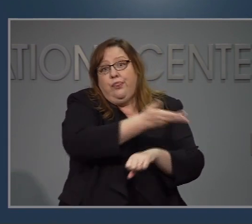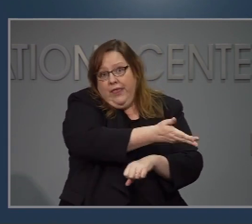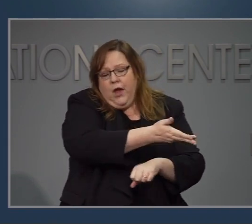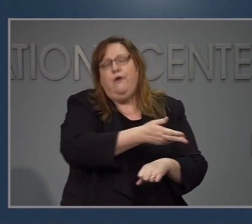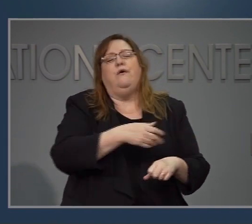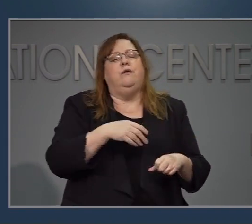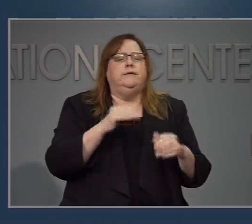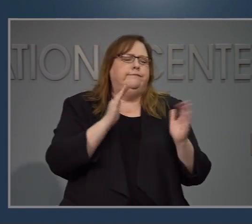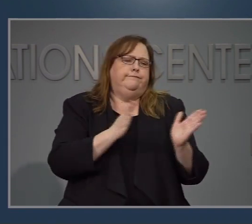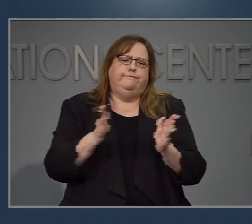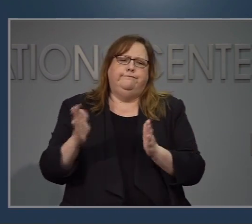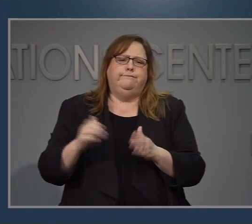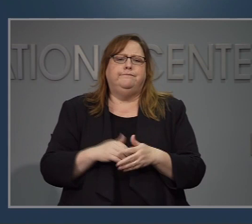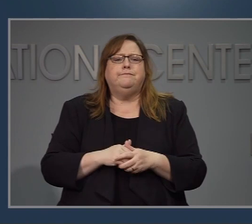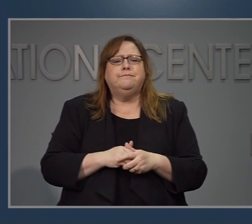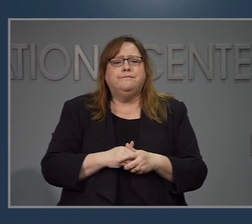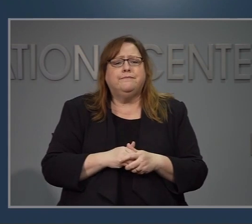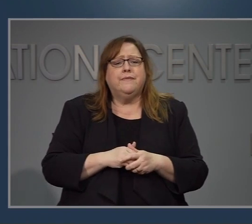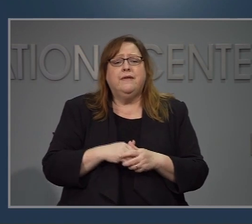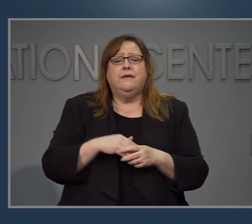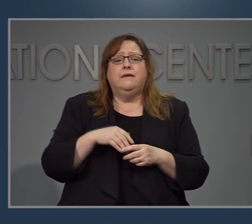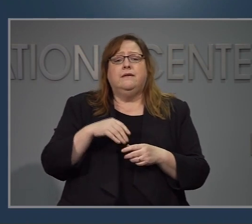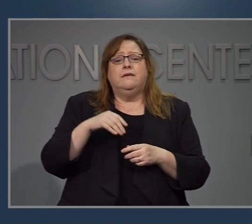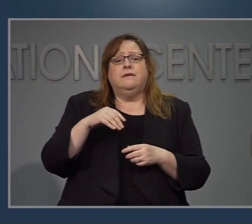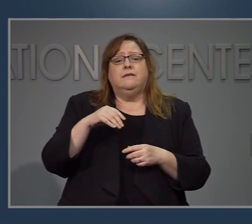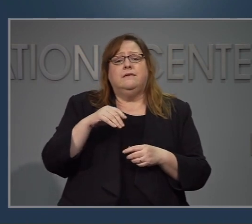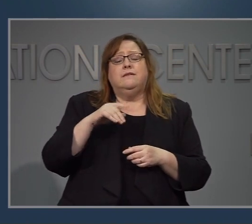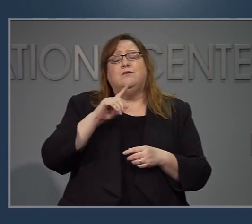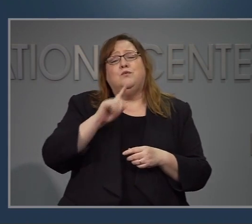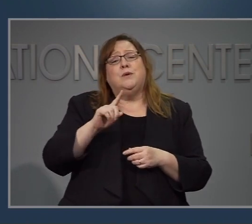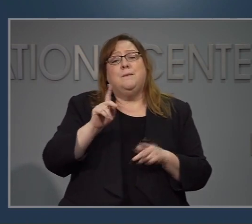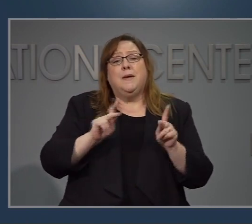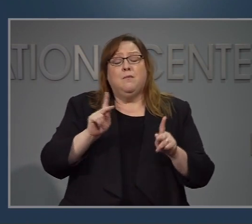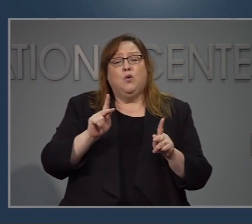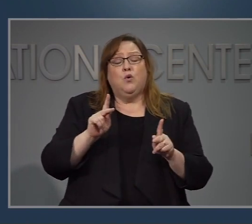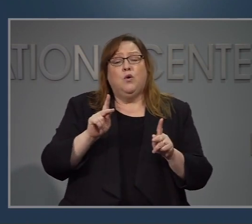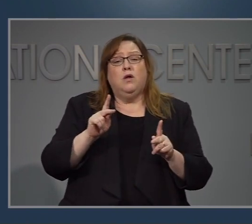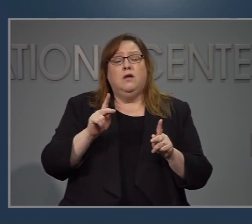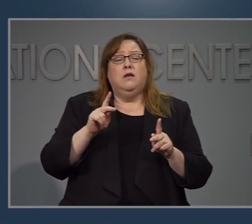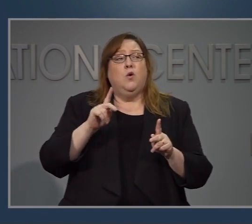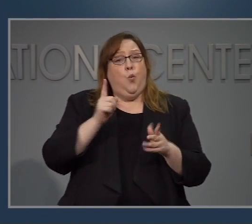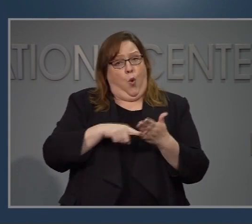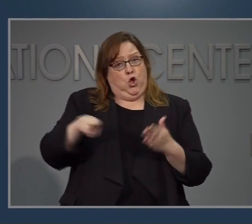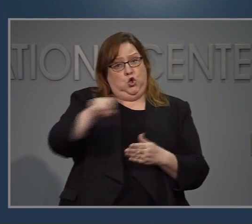CONTACT TRACING PPE AND KEEPING OUR TREND STABLE STILL DEPEND ON YOUR ACTIONS. WHAT